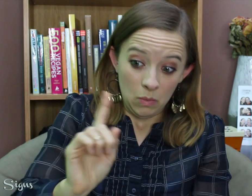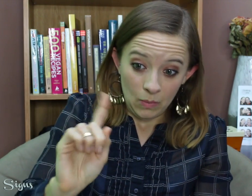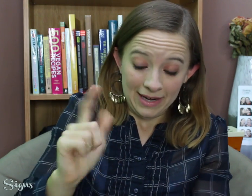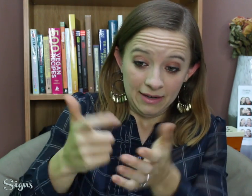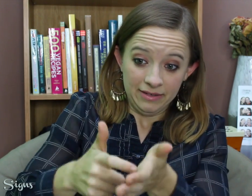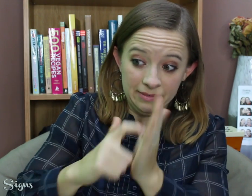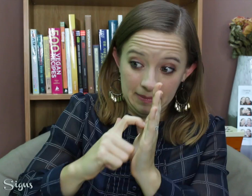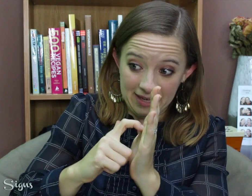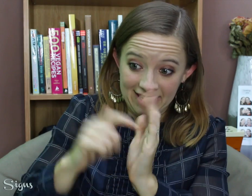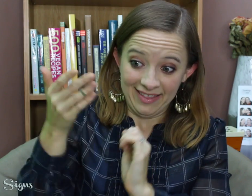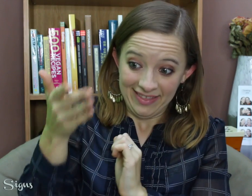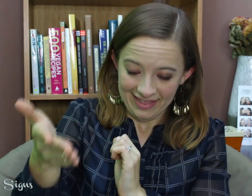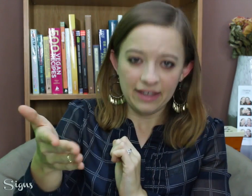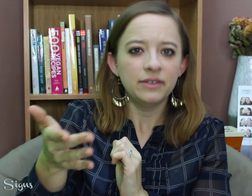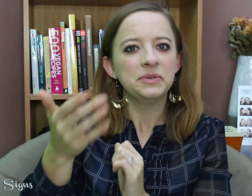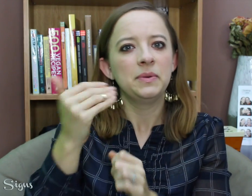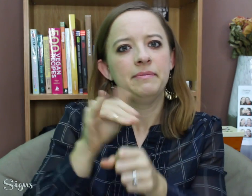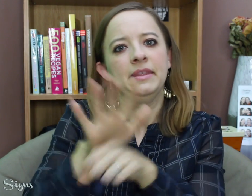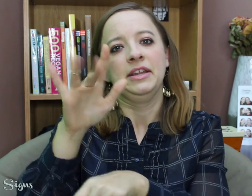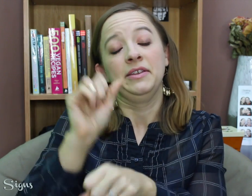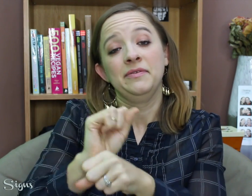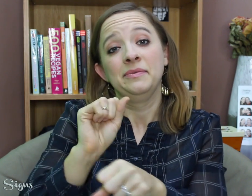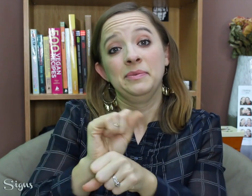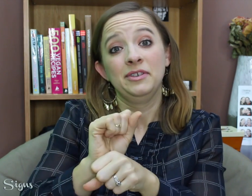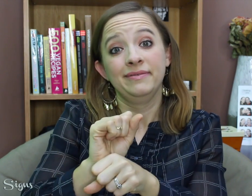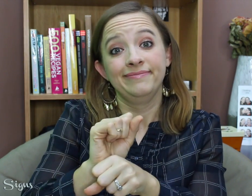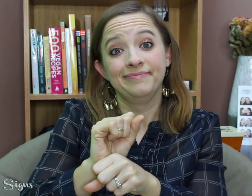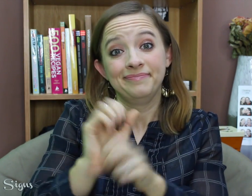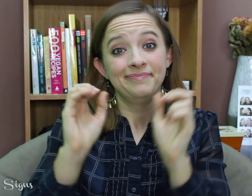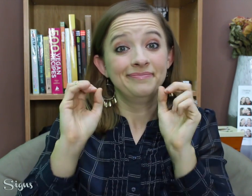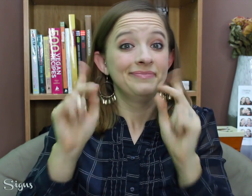you're smart about it. Know where the demand is and then you'll